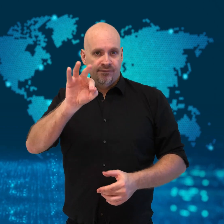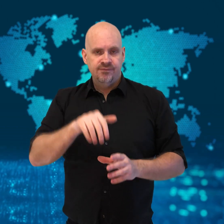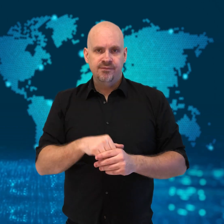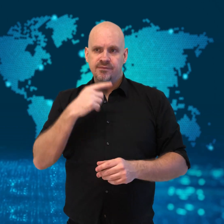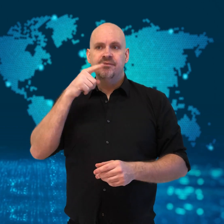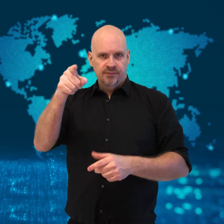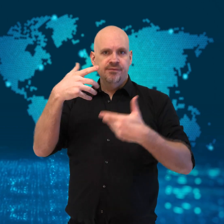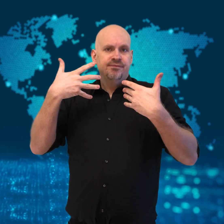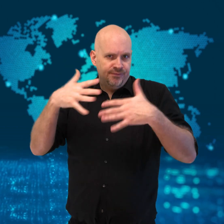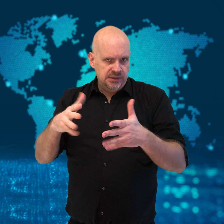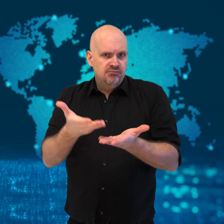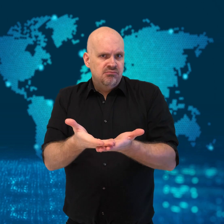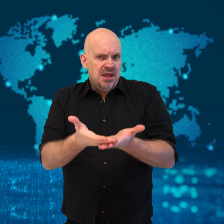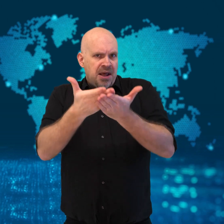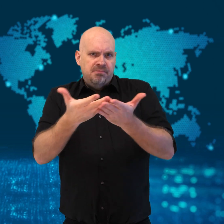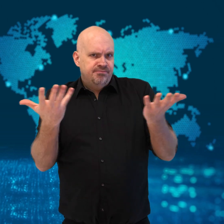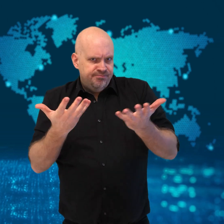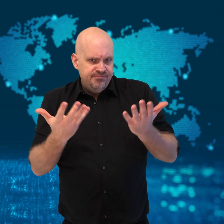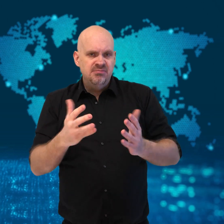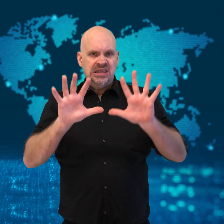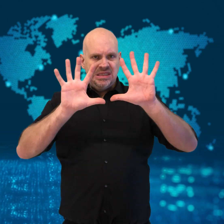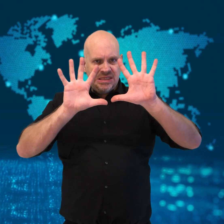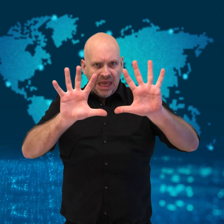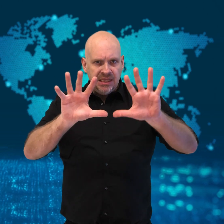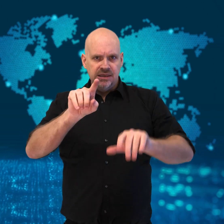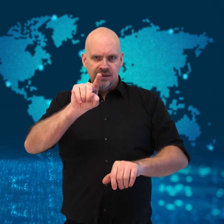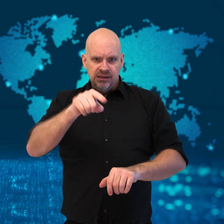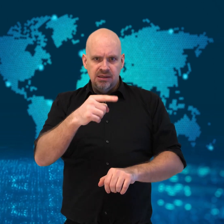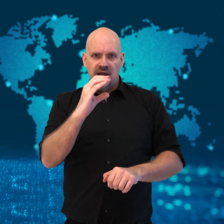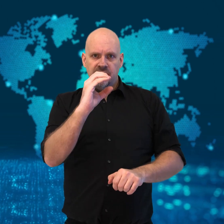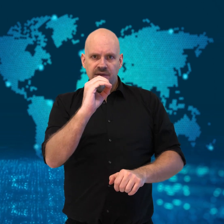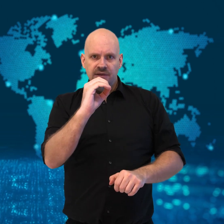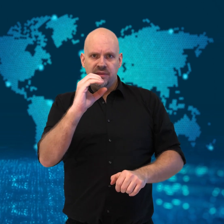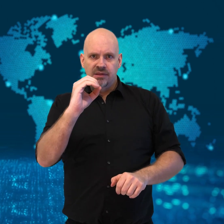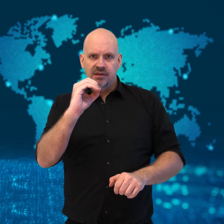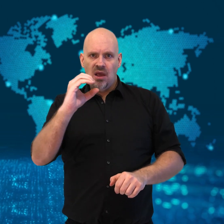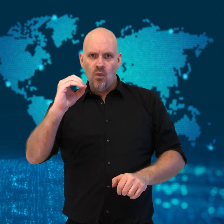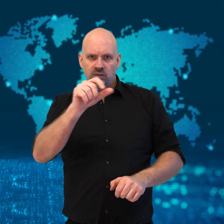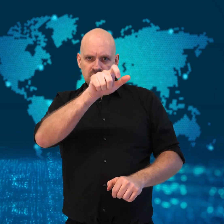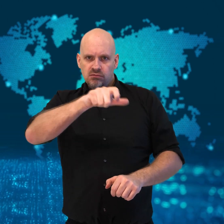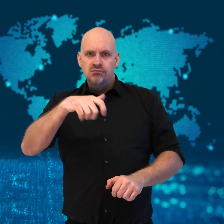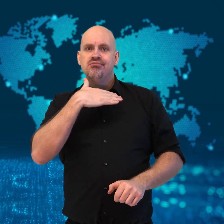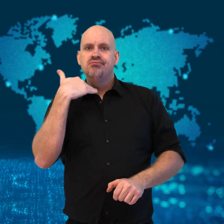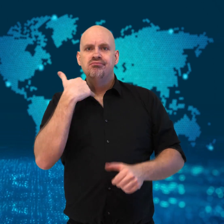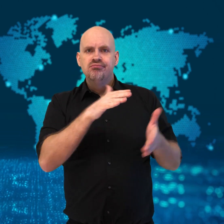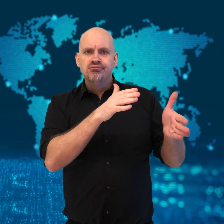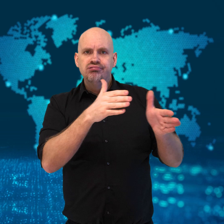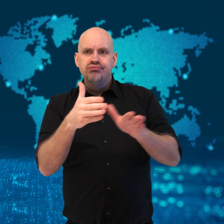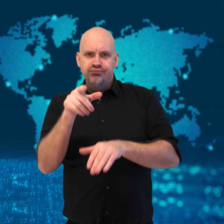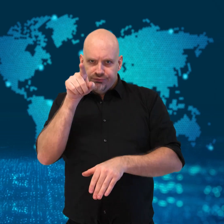is charged for her involvement in more than 10,000 murders.